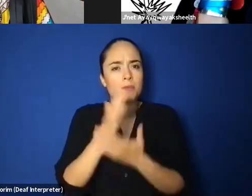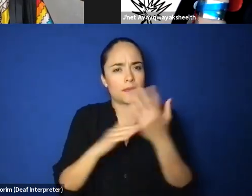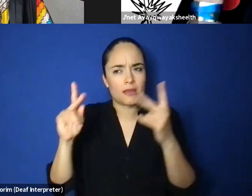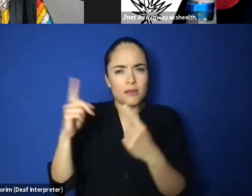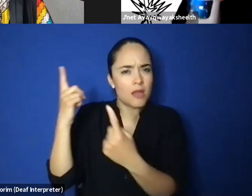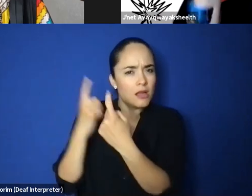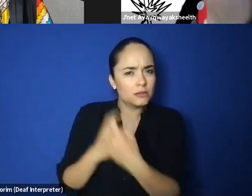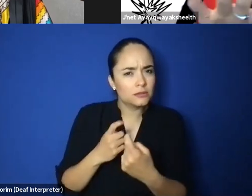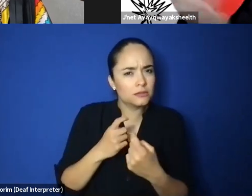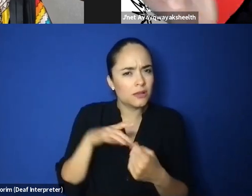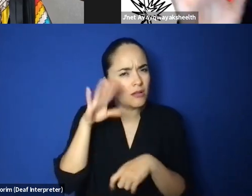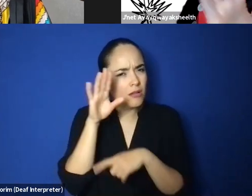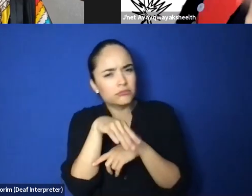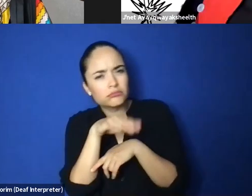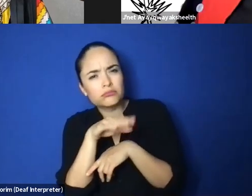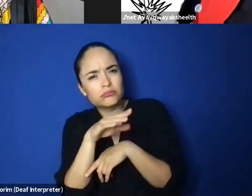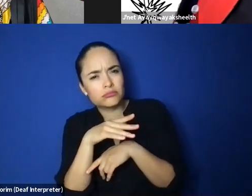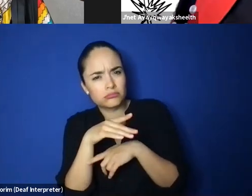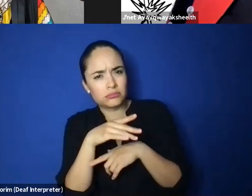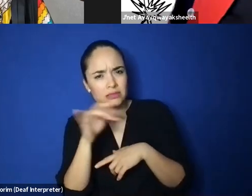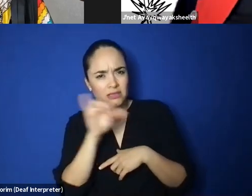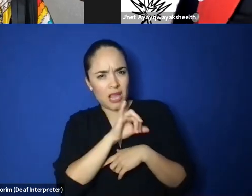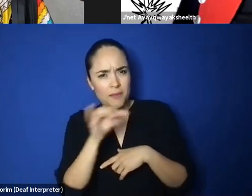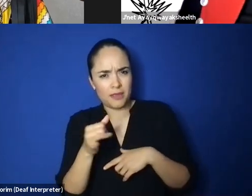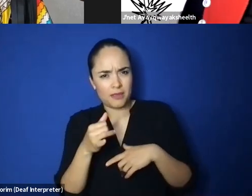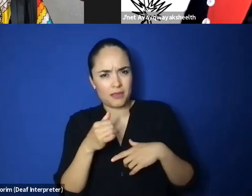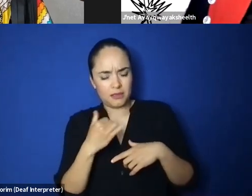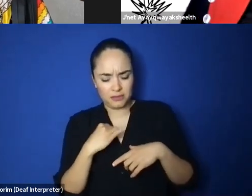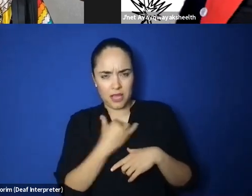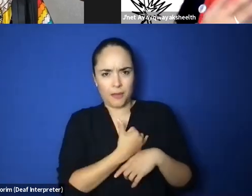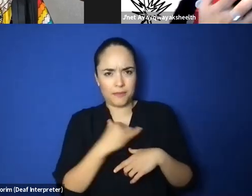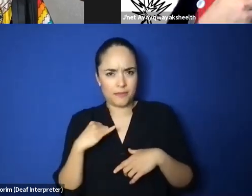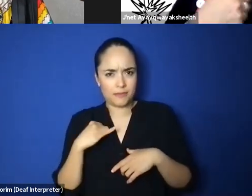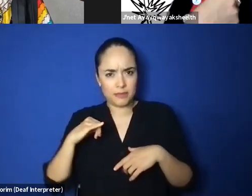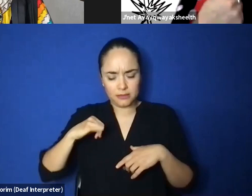tie, that all connects to the same meaning, and I think the other questions is that, you know, I asked